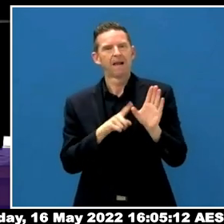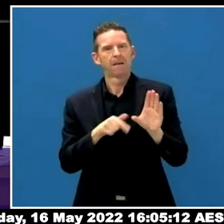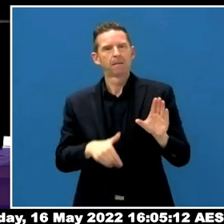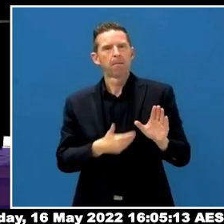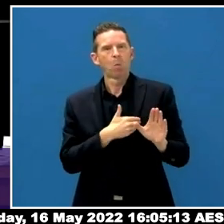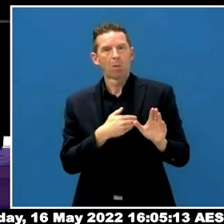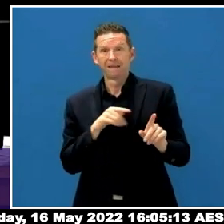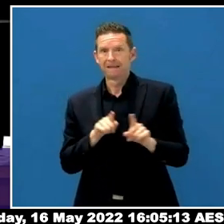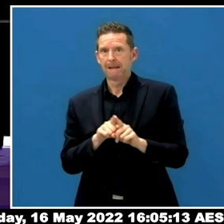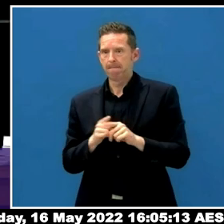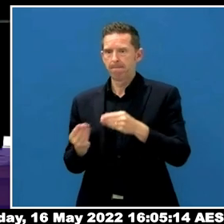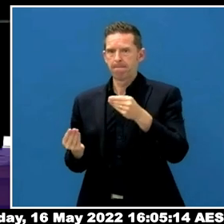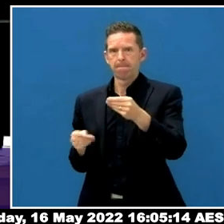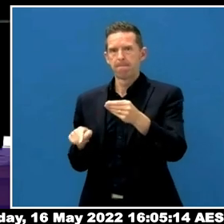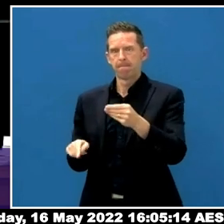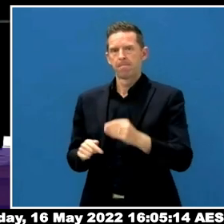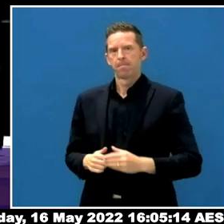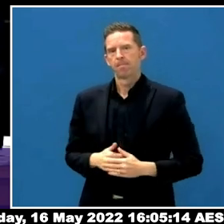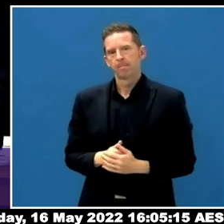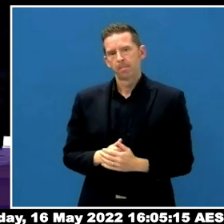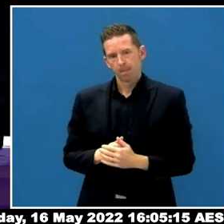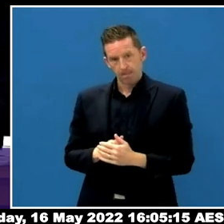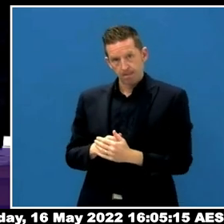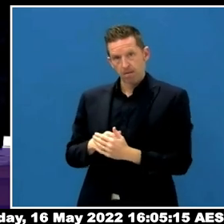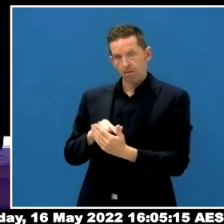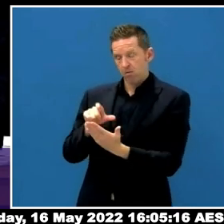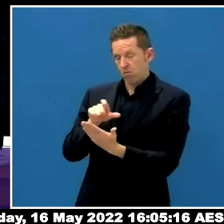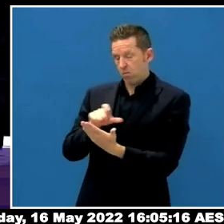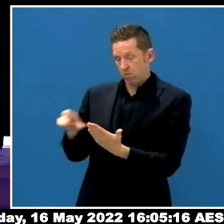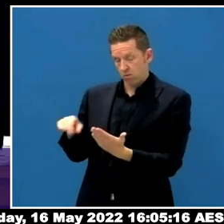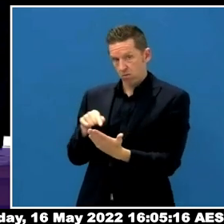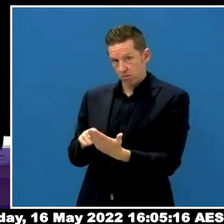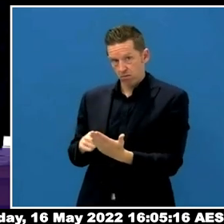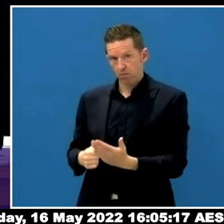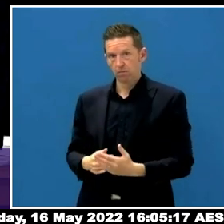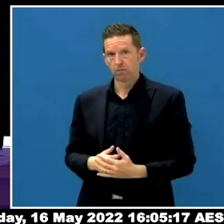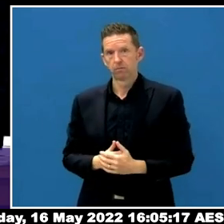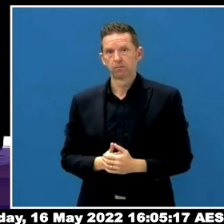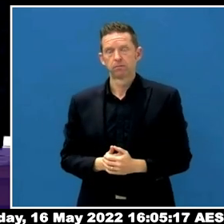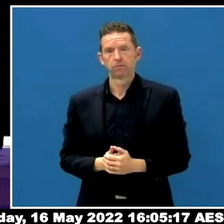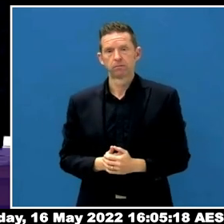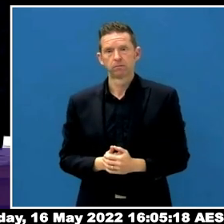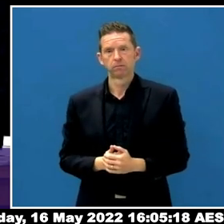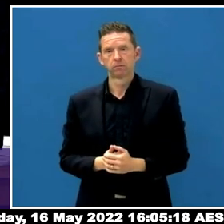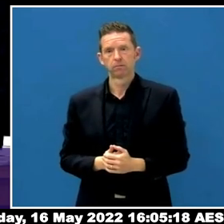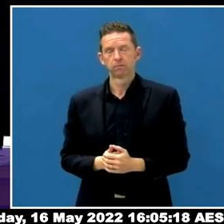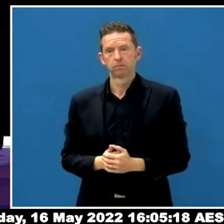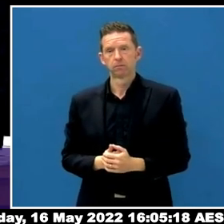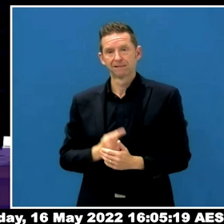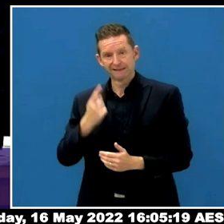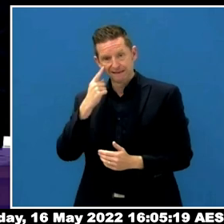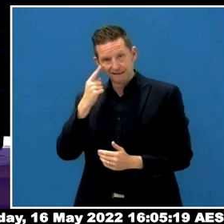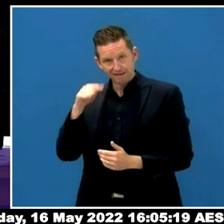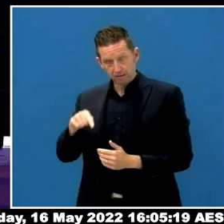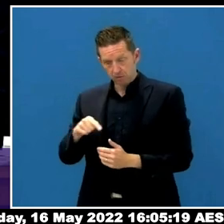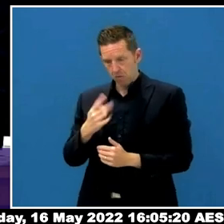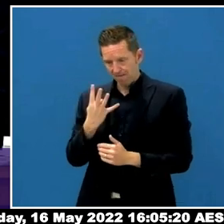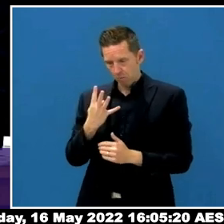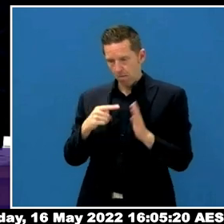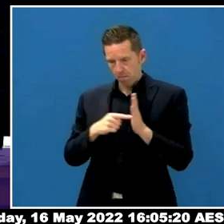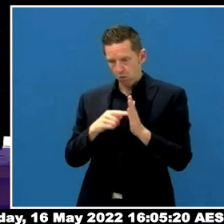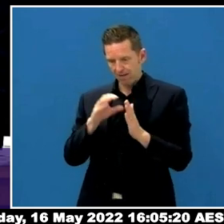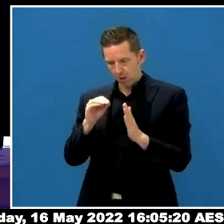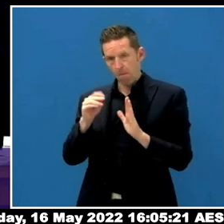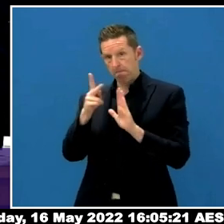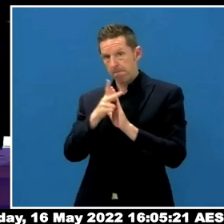The middle of that page, you see at 4.0 Policy, see that, Suzie and Rob?